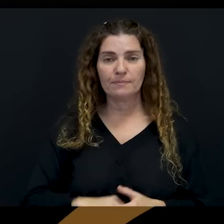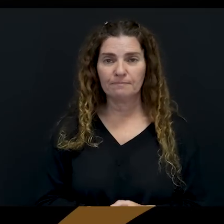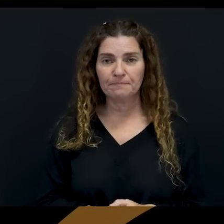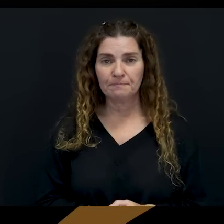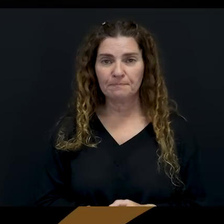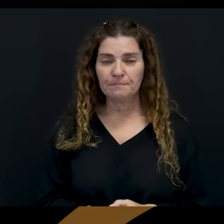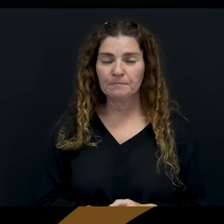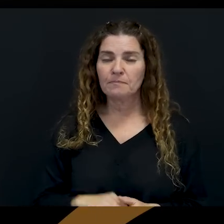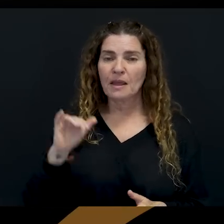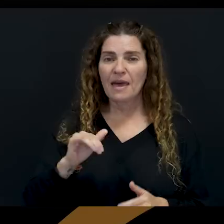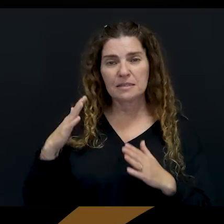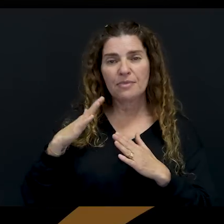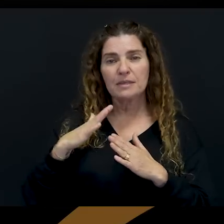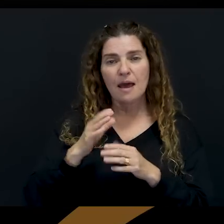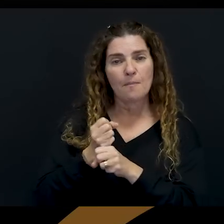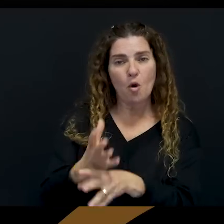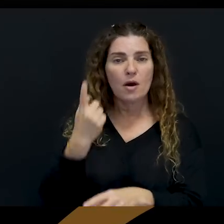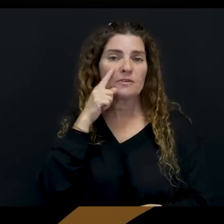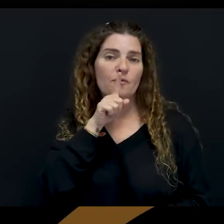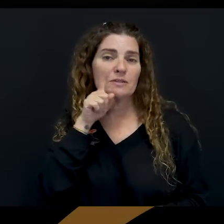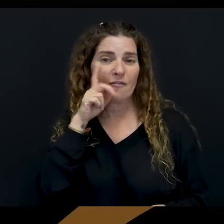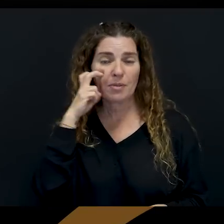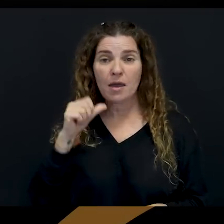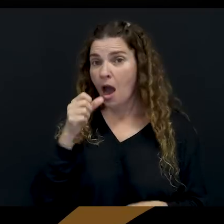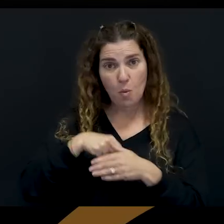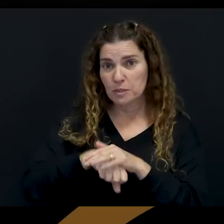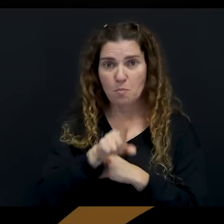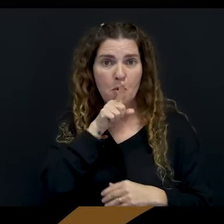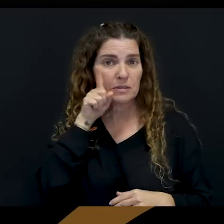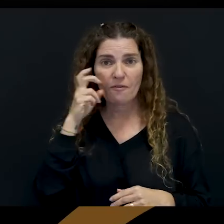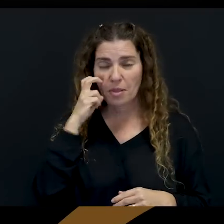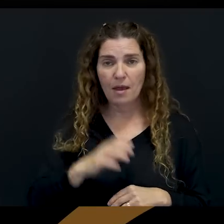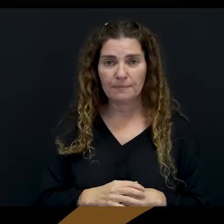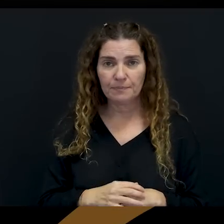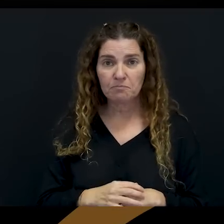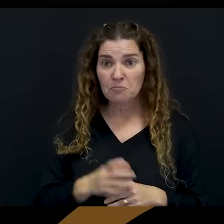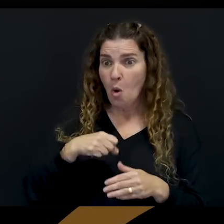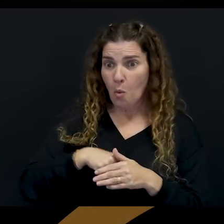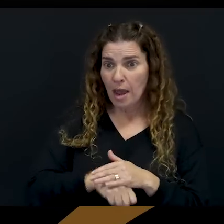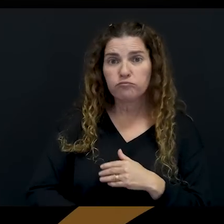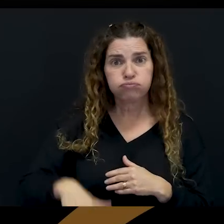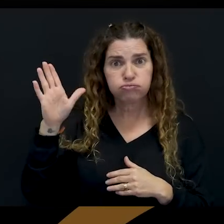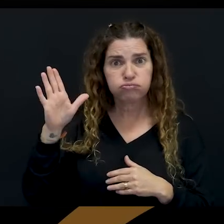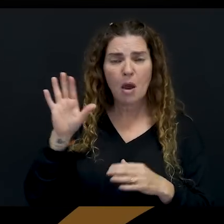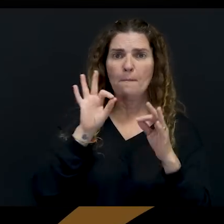which is the leading cause of DeafBlindness. I wasn't born blind. In fact, I had perfect vision when I was young.